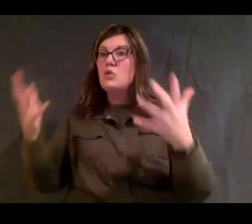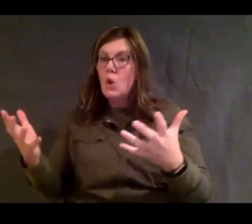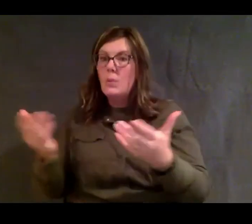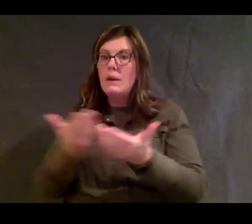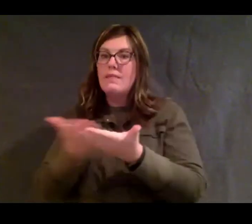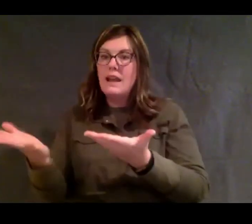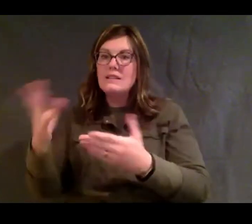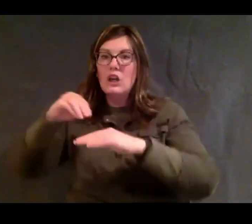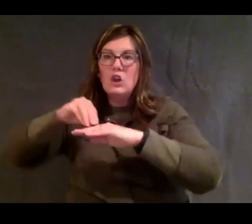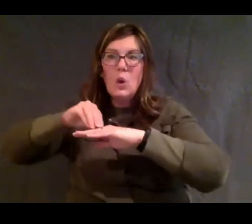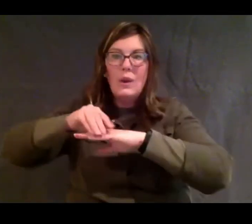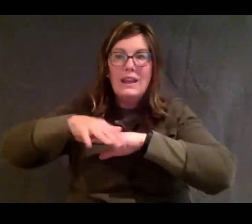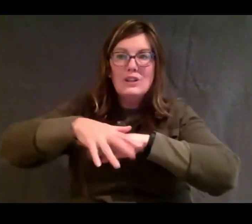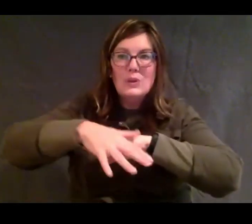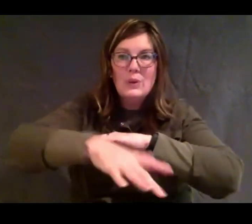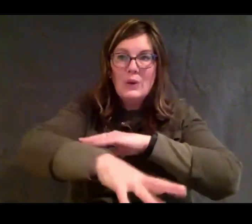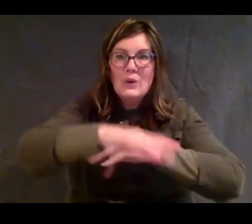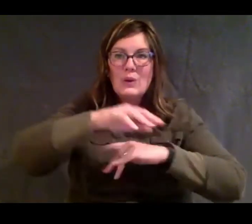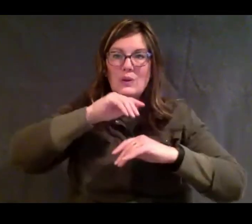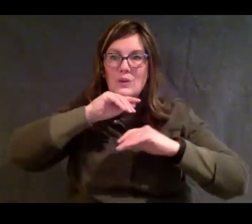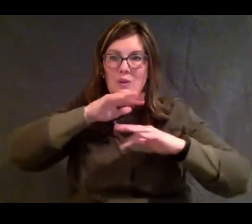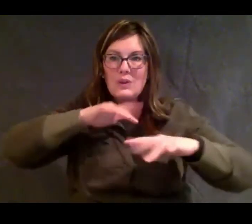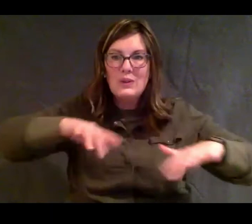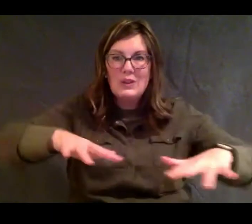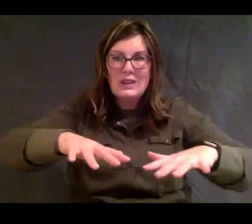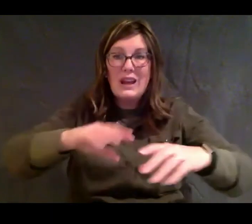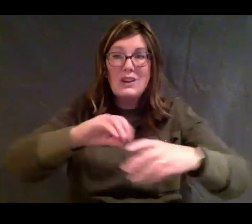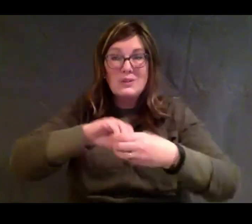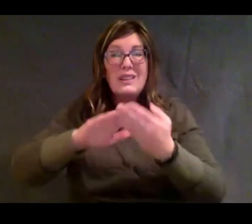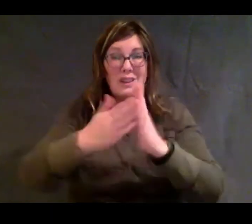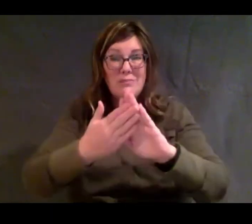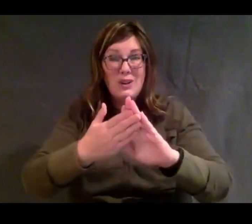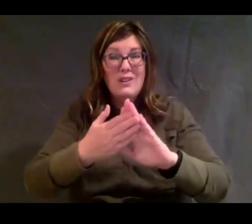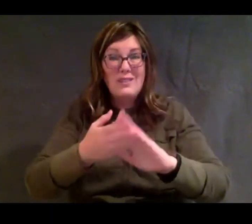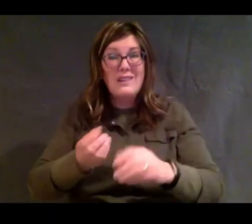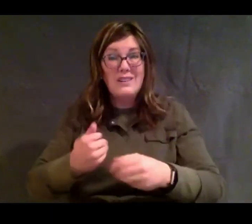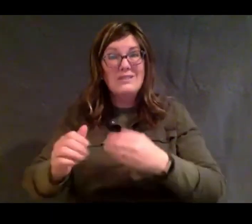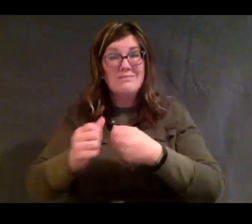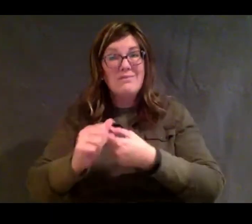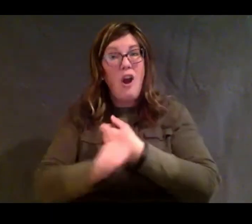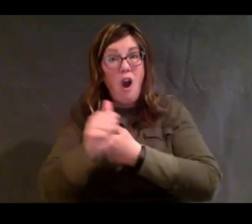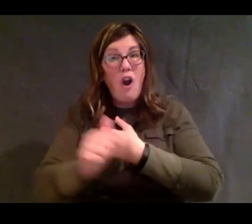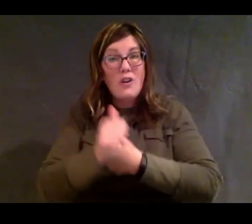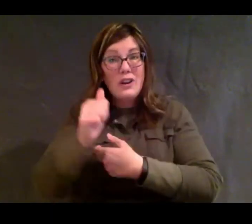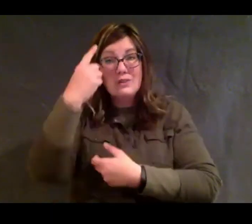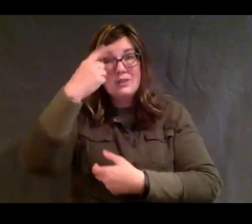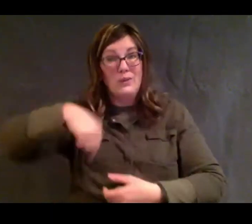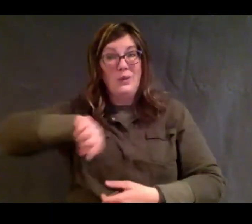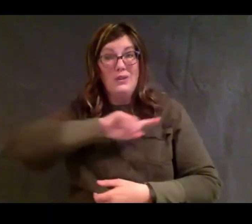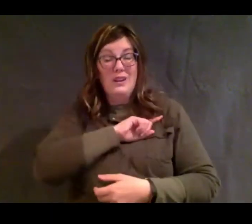that um into our communities that are doing us harm you know i am someone who has asthma